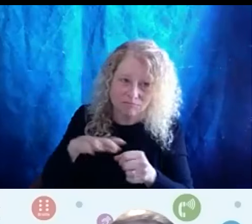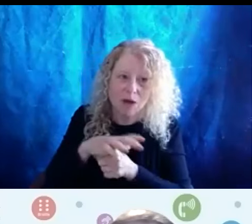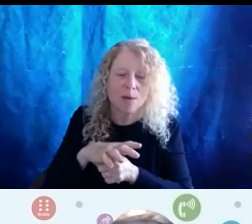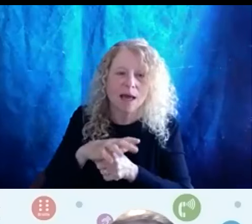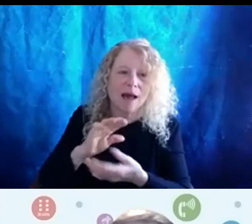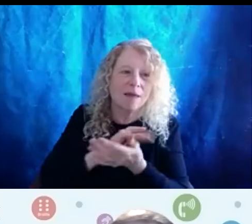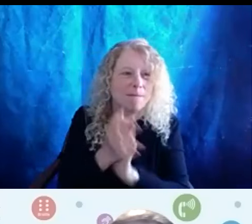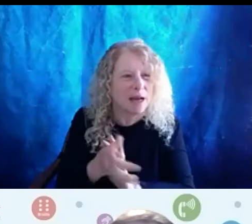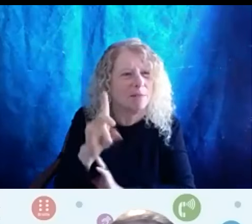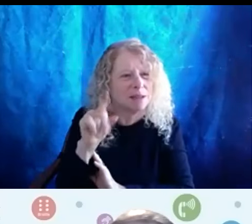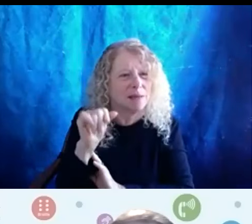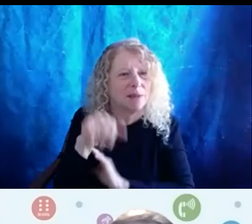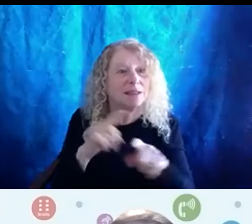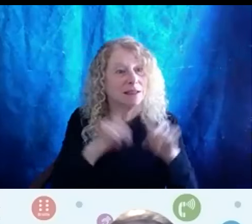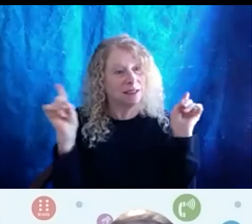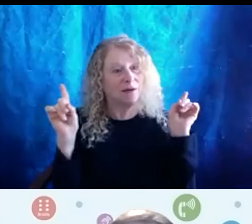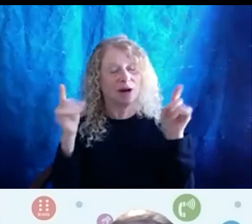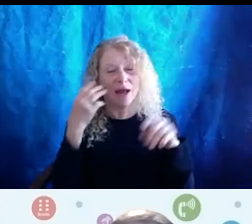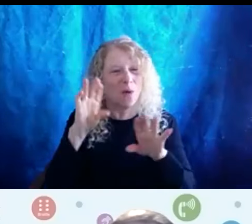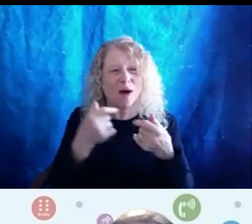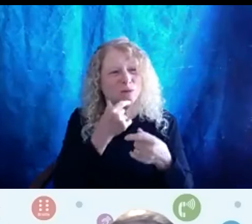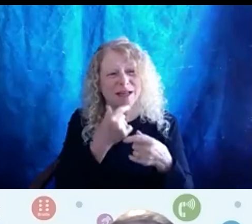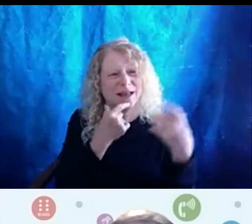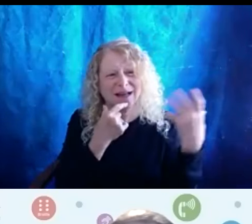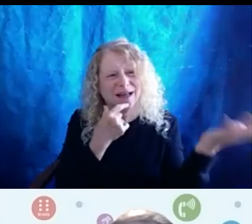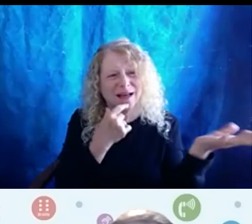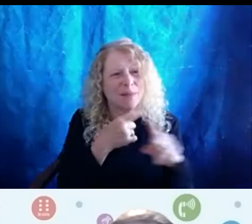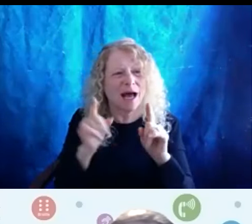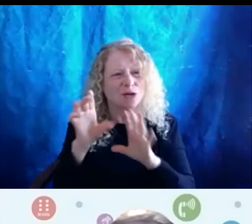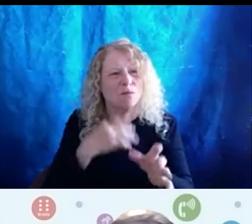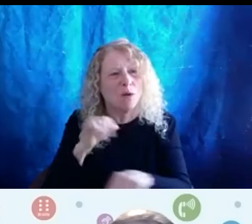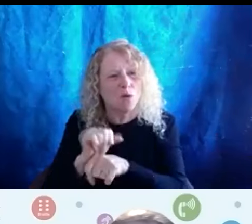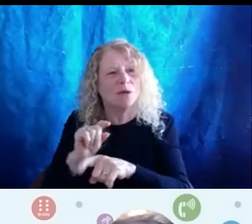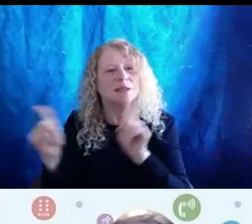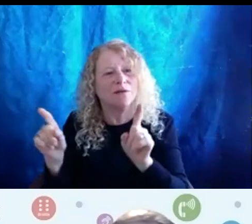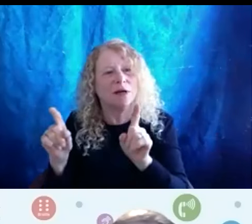And I don't know how to see it, but it's like. I do my work differently, I move through life differently.